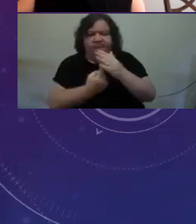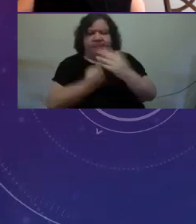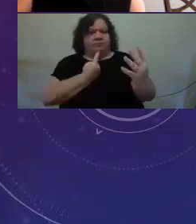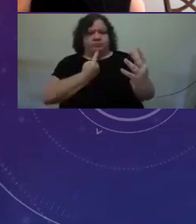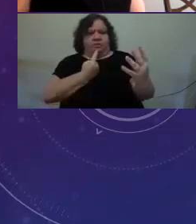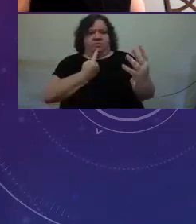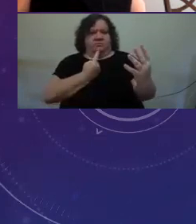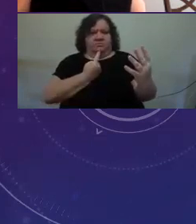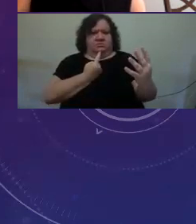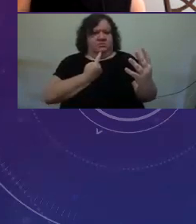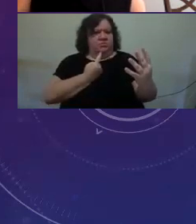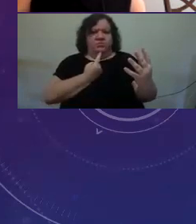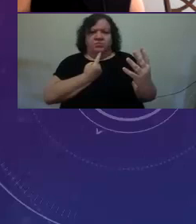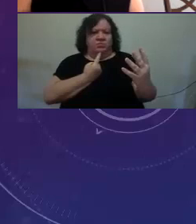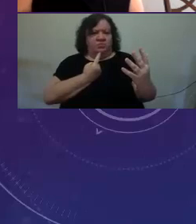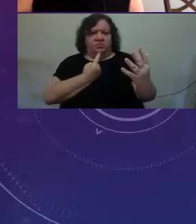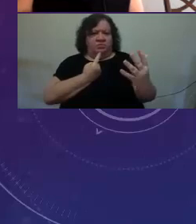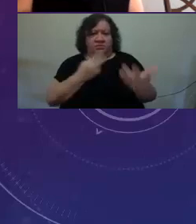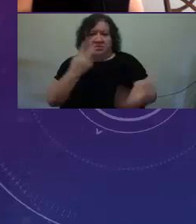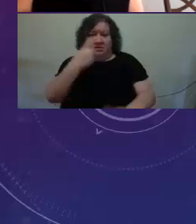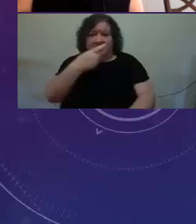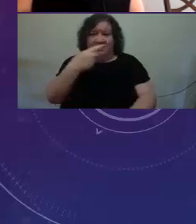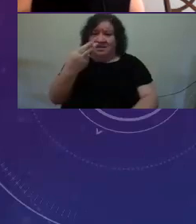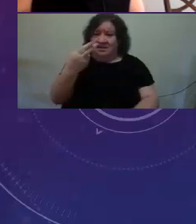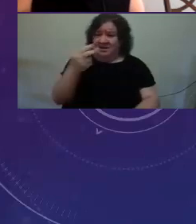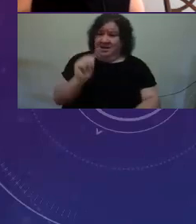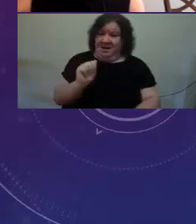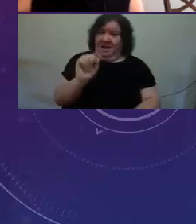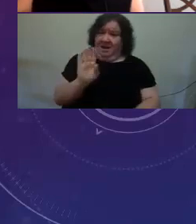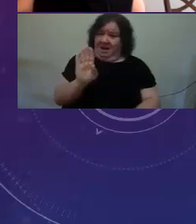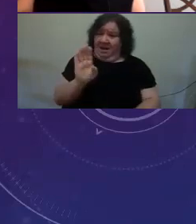realized we're just a little past the hour and I would like to thank everyone